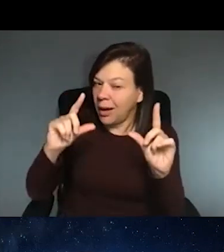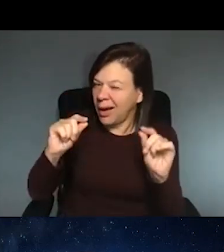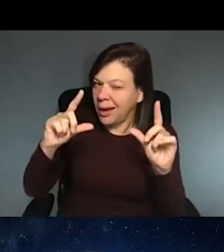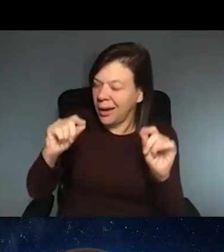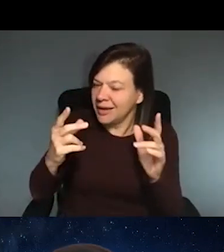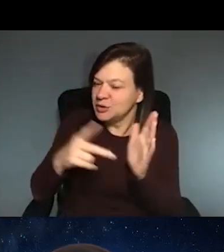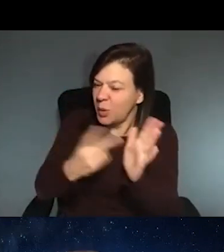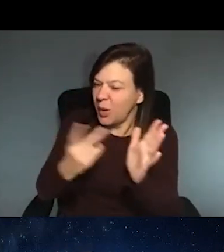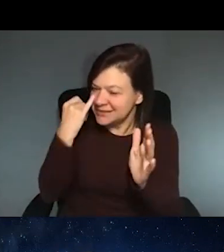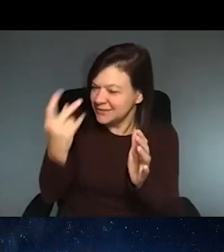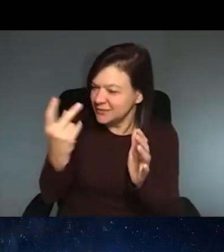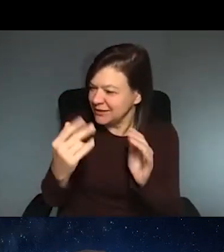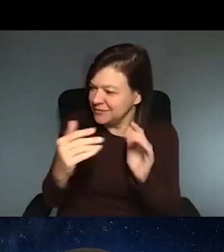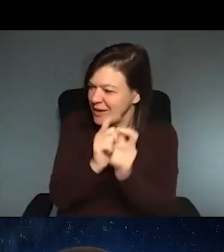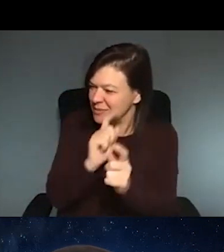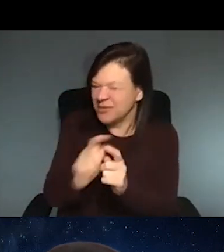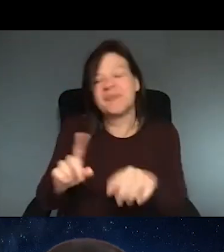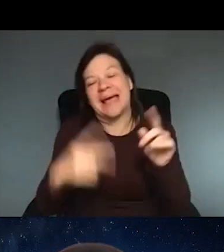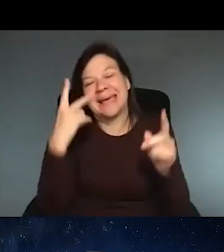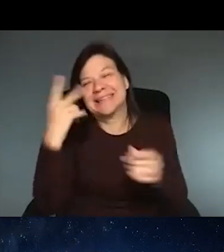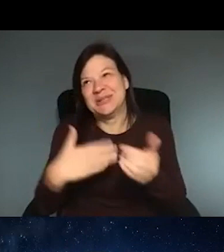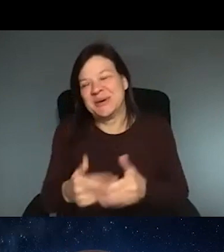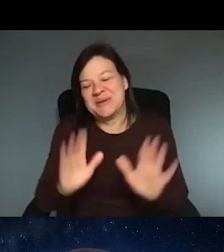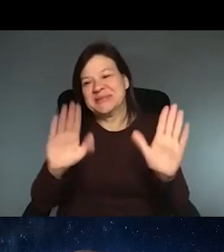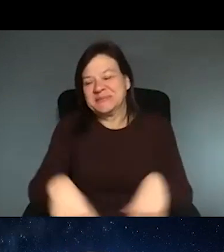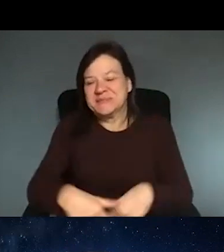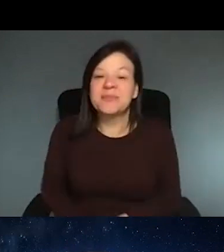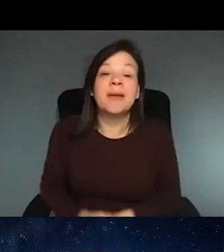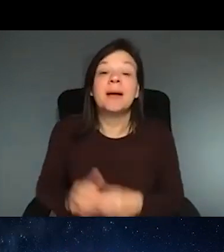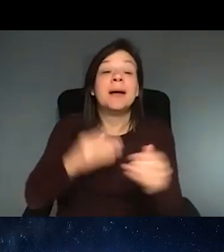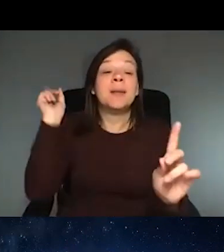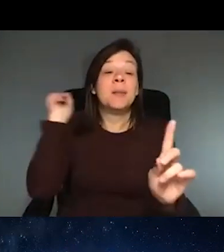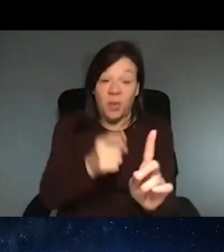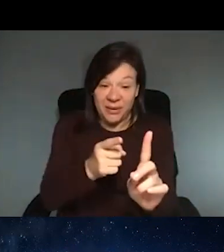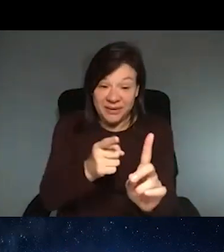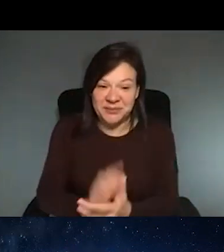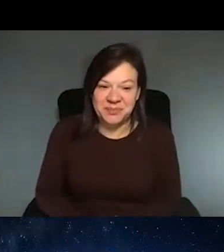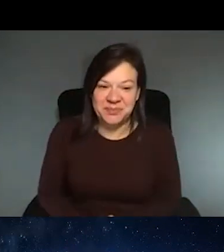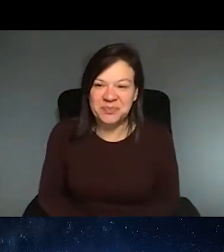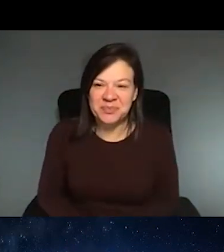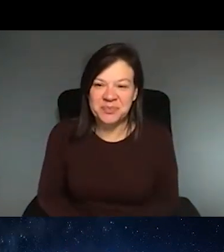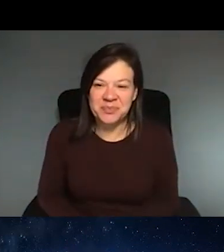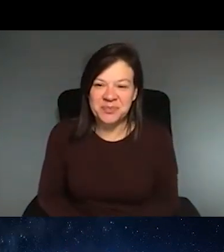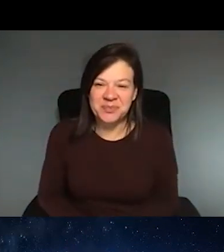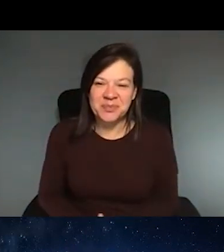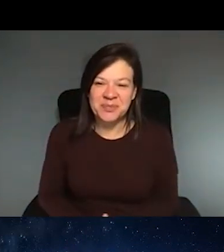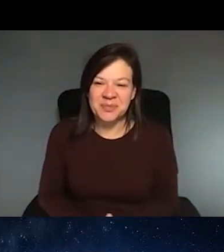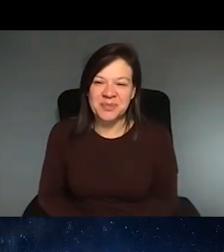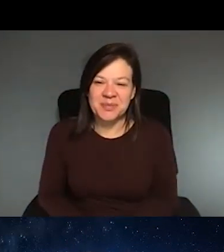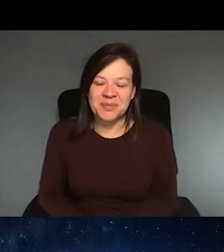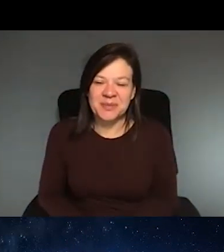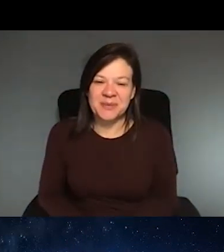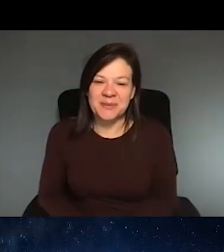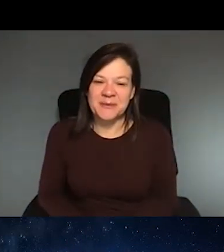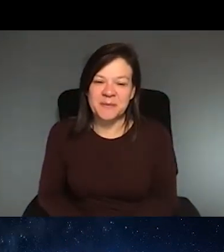I DON'T THINK I CAN SEE YOU ANYWAY. MY POINT BEING, RESENDING REGISTRATION eMAILS VIA WORK